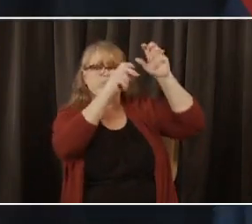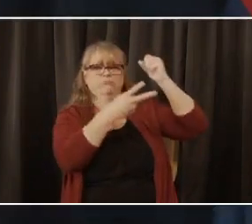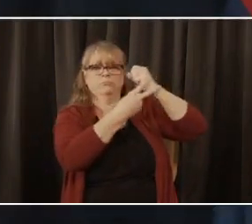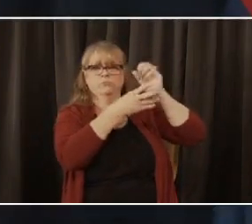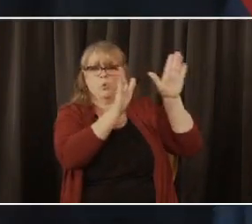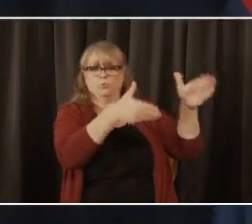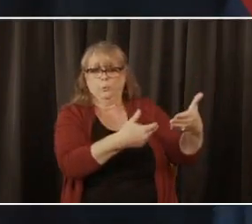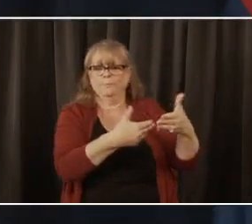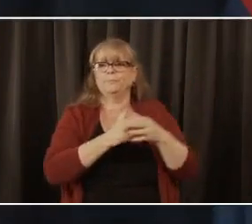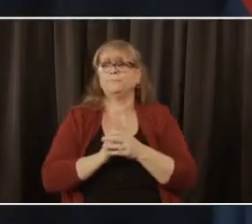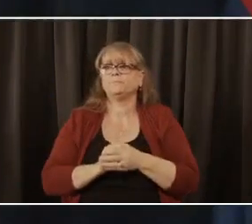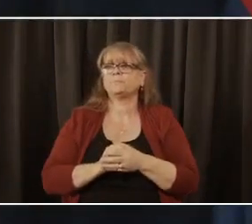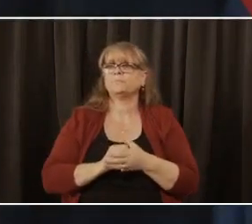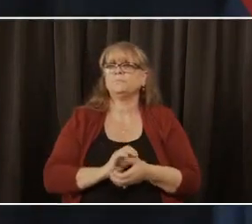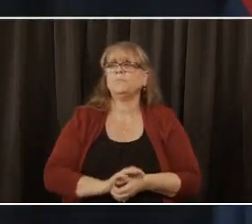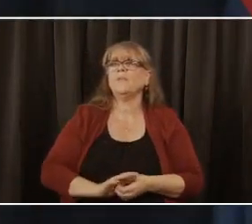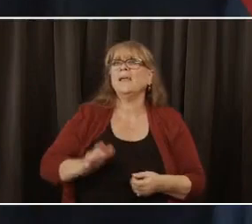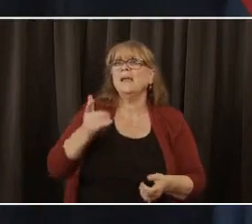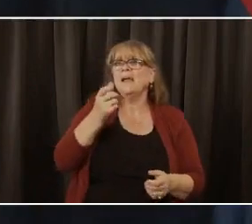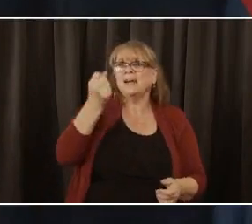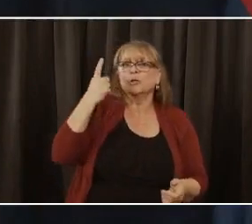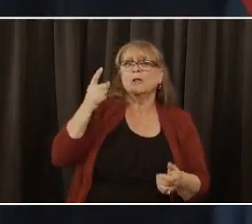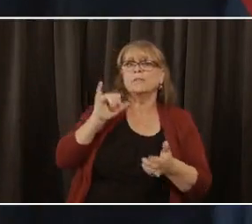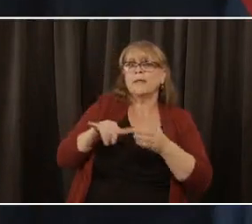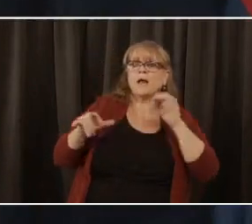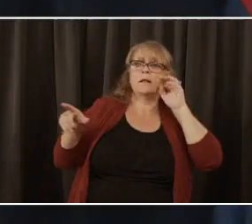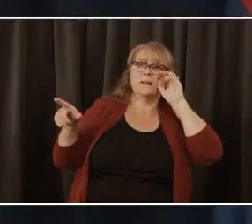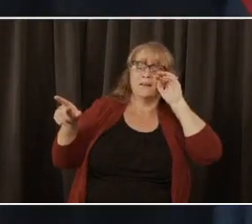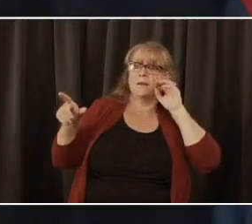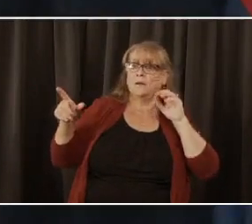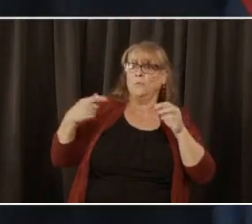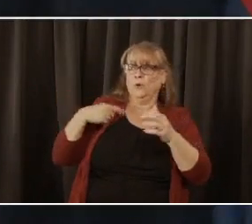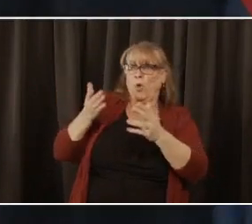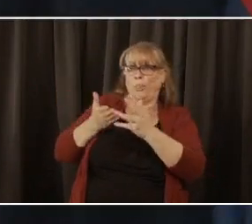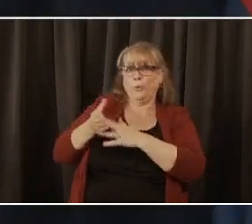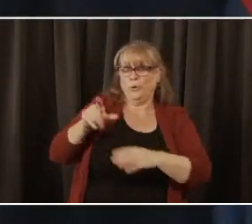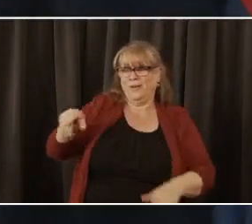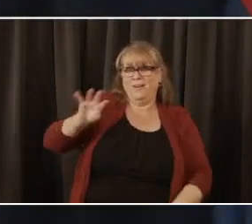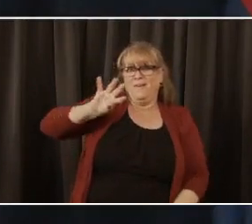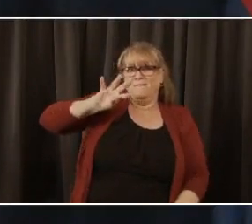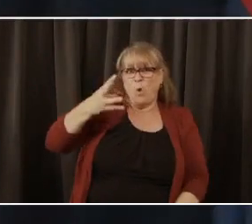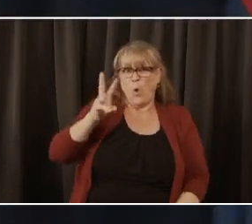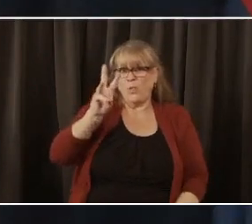life by wearing masks and being careful. It's also important to acknowledge how much further we are